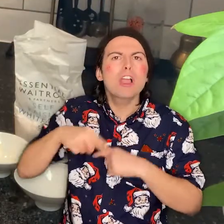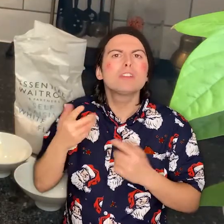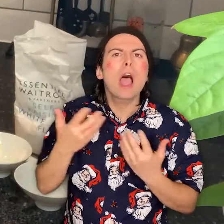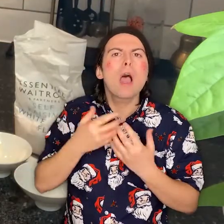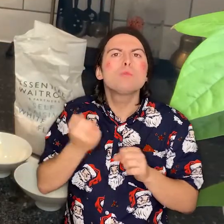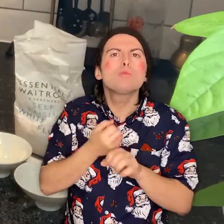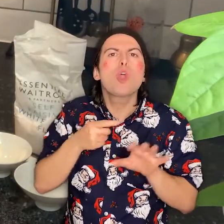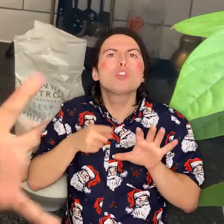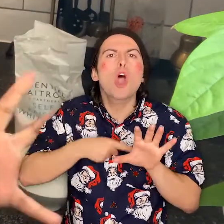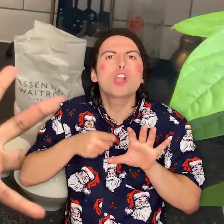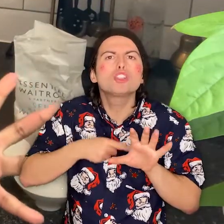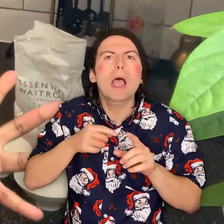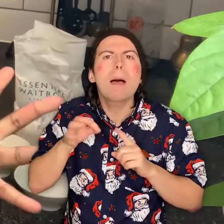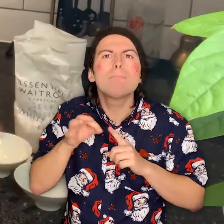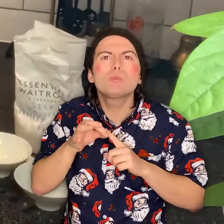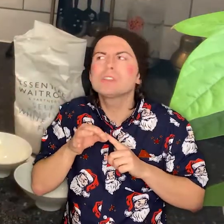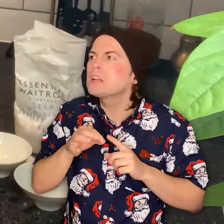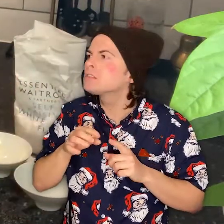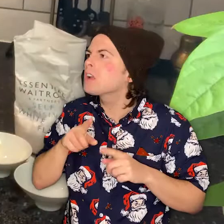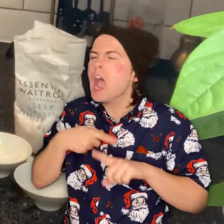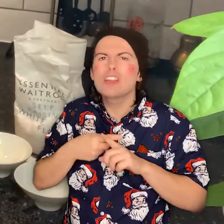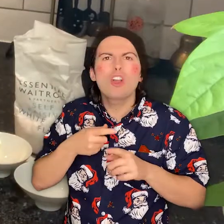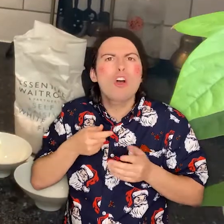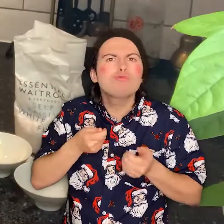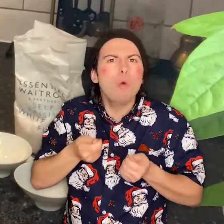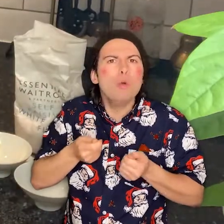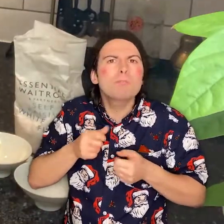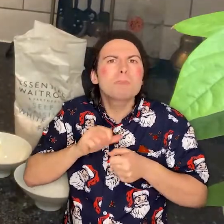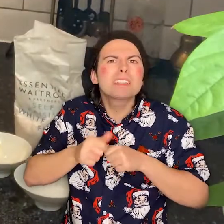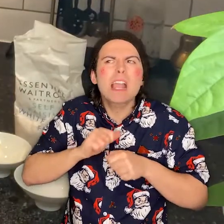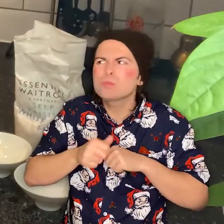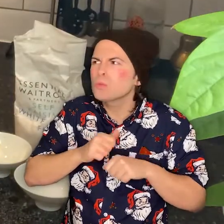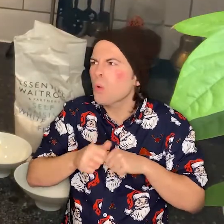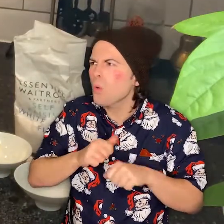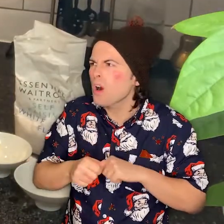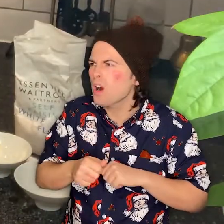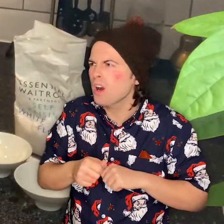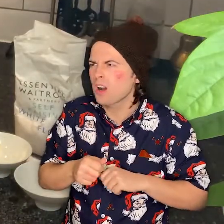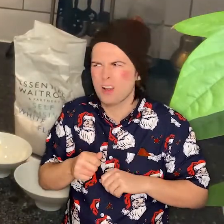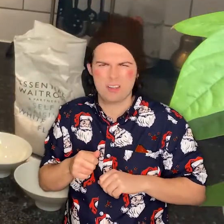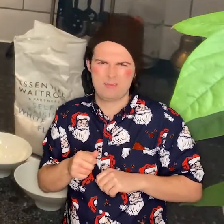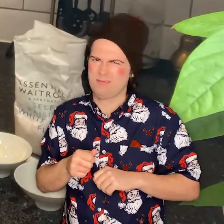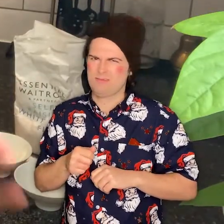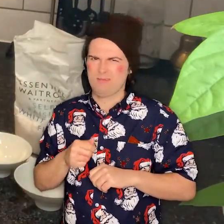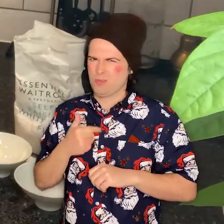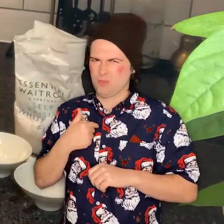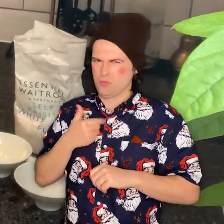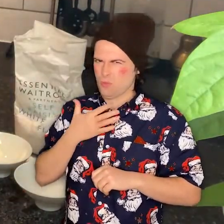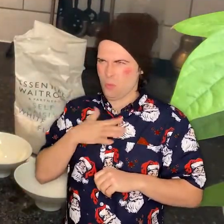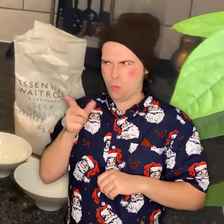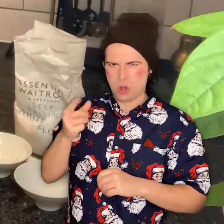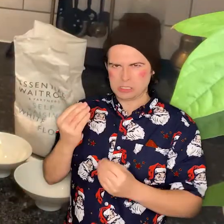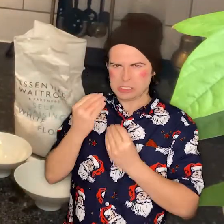Someone’s in the kitchen with Cindy?... It’s Auntie Bessie Seeeeyaaaa